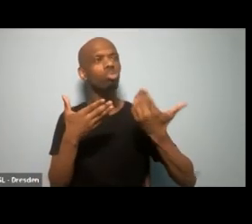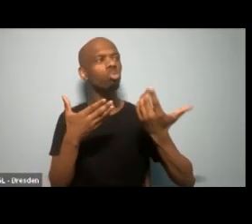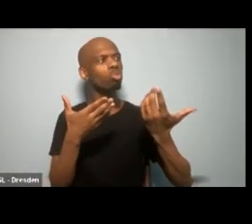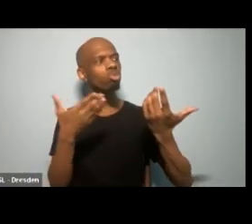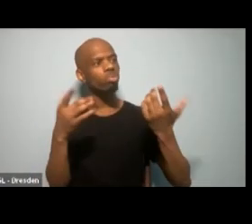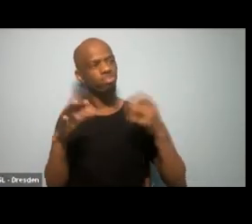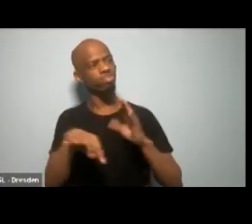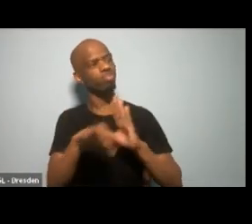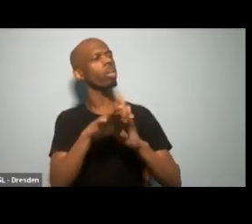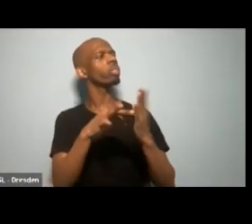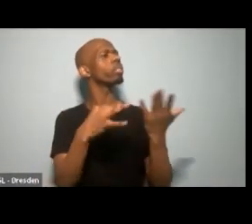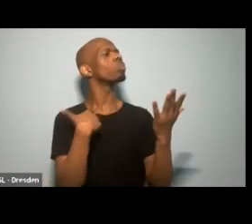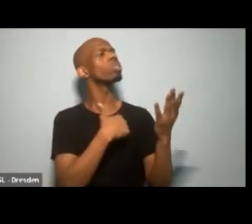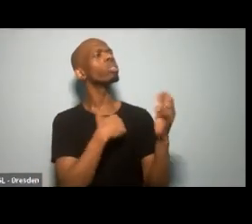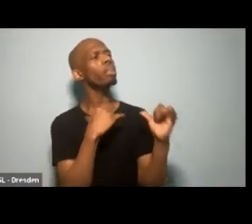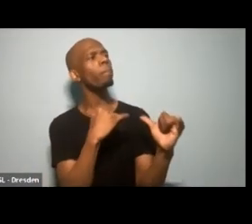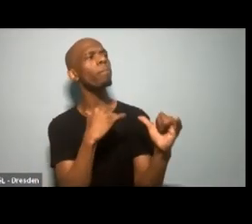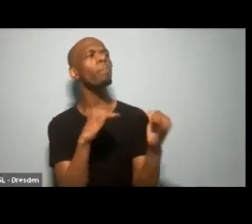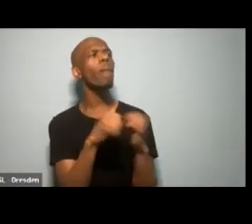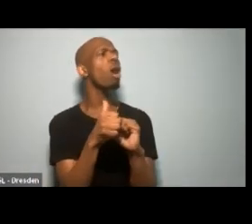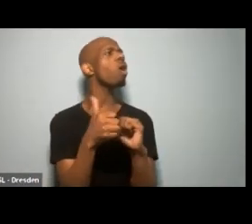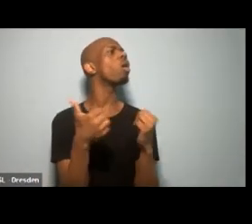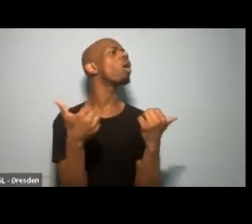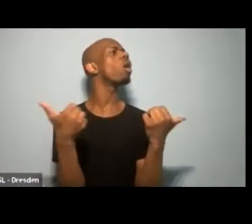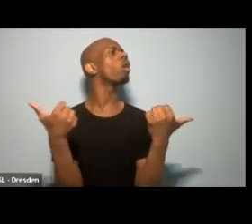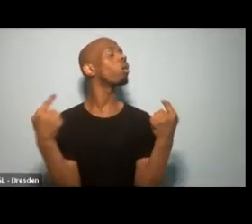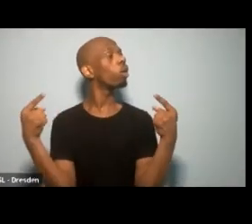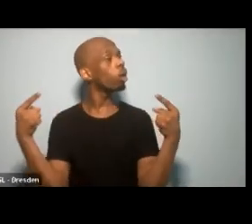Don't forget that Bulgarian government provided